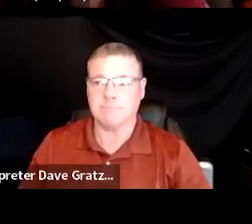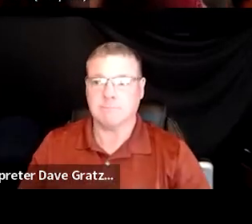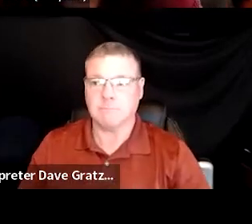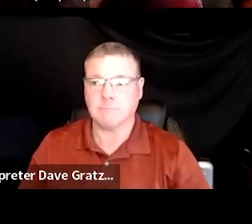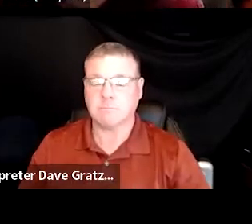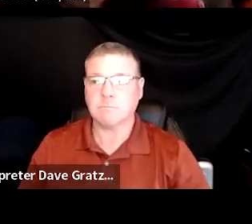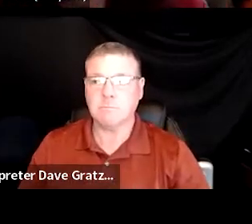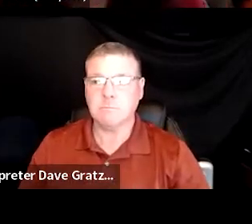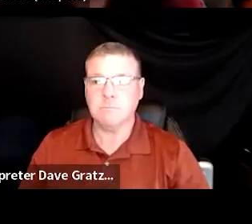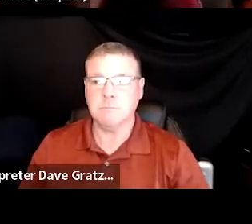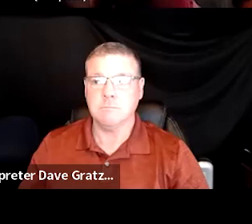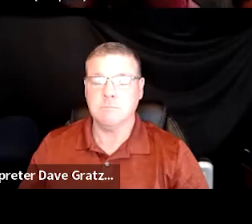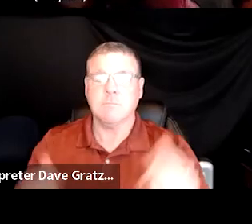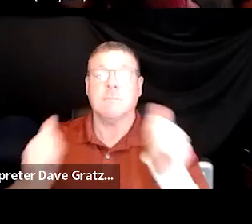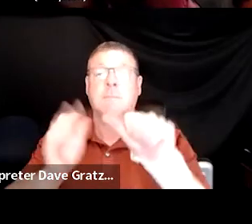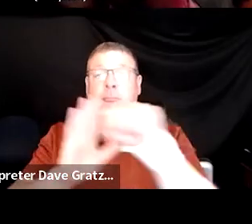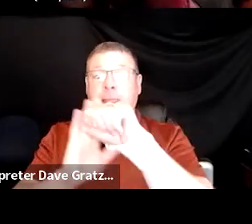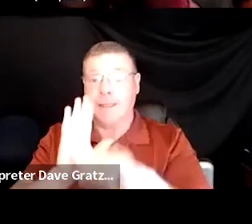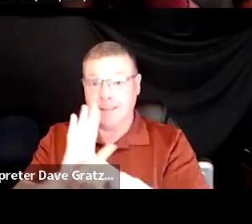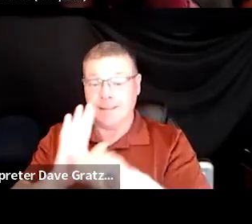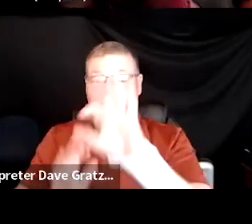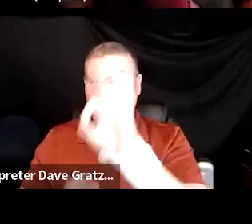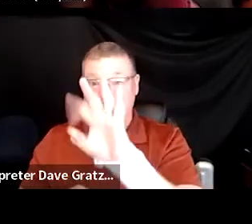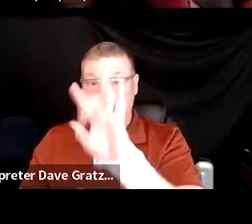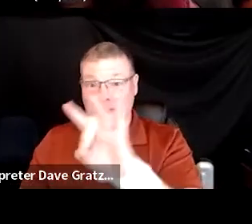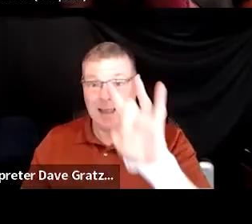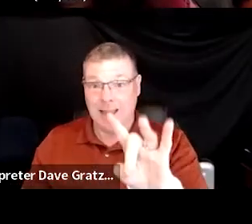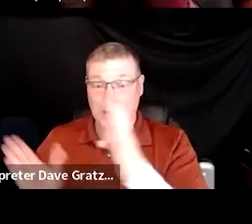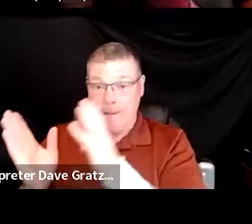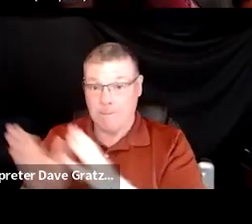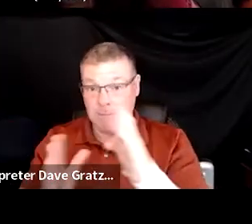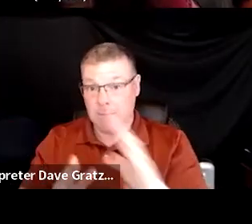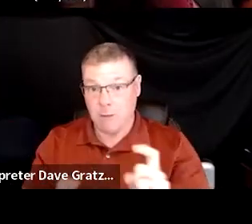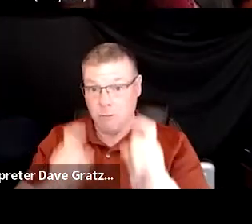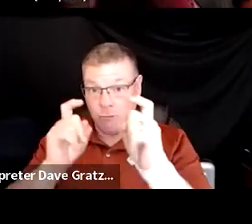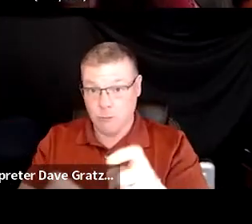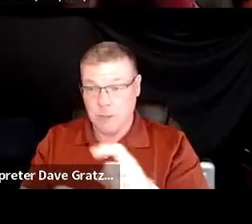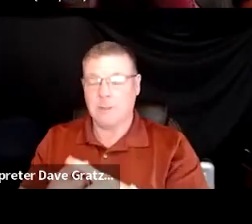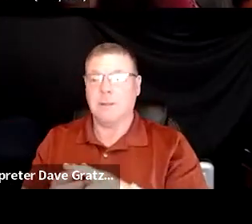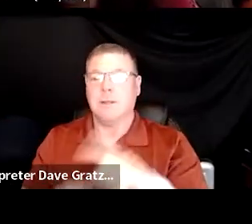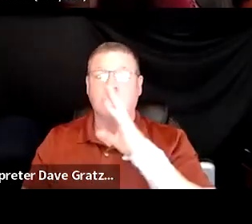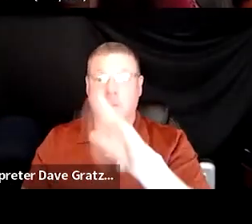And with the state 988 planning grants that Lucrece was referring to that Texas received,